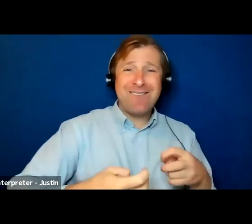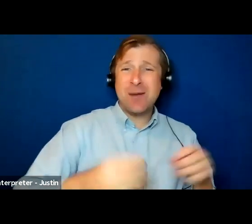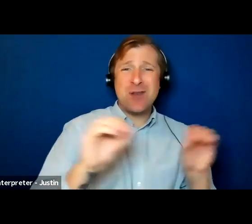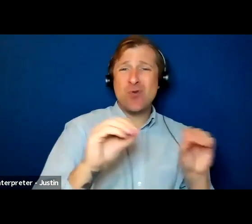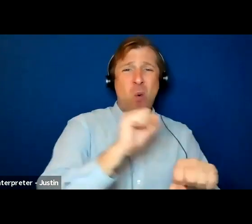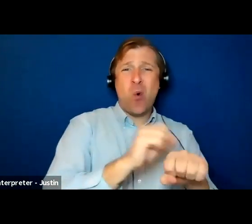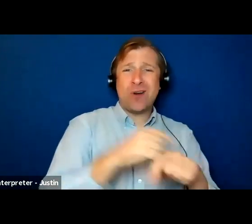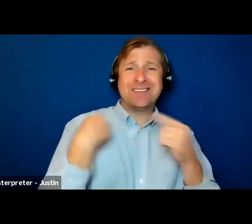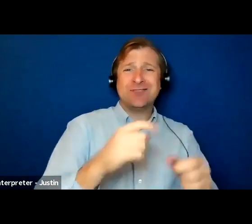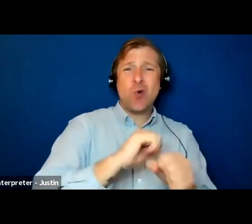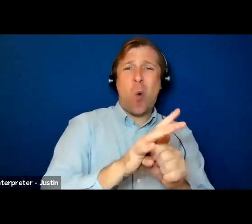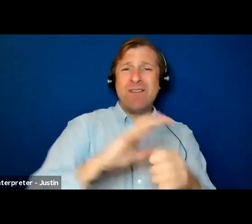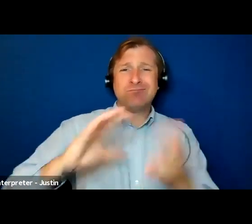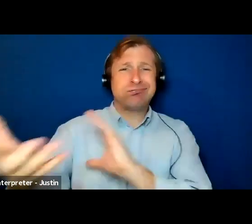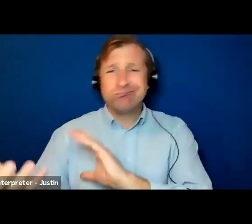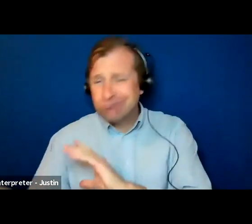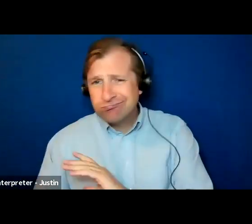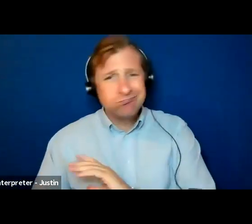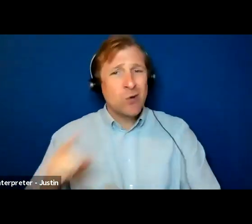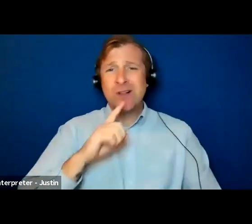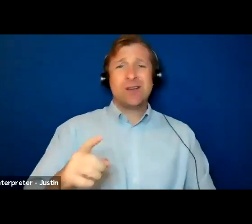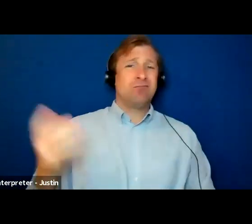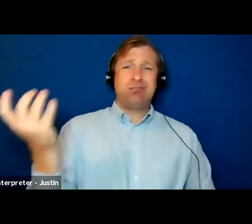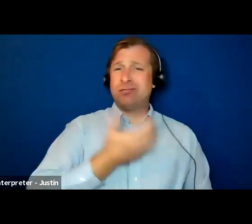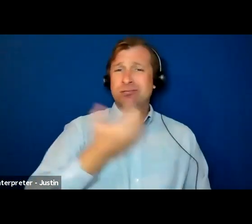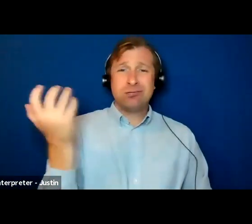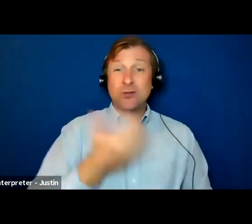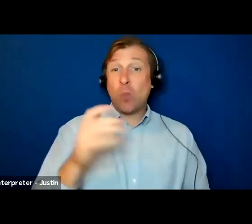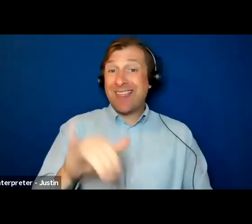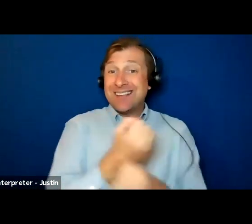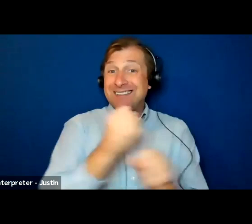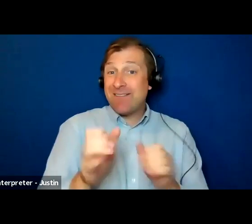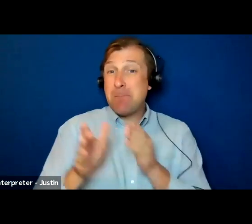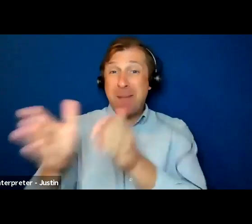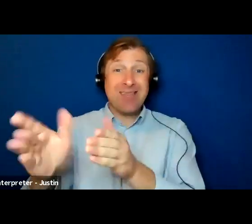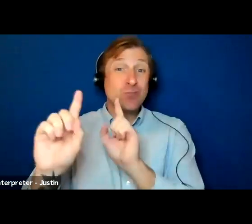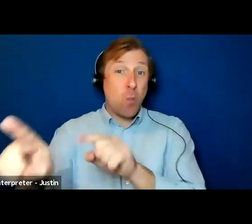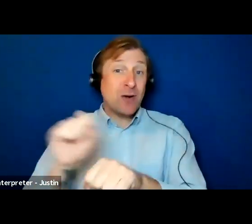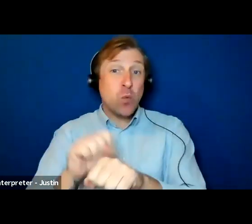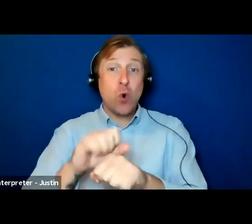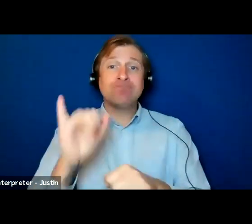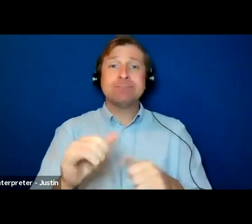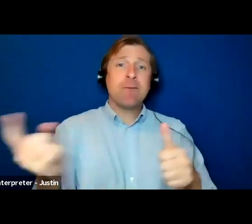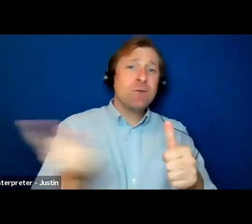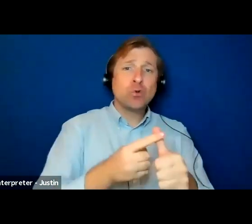It's been devastating for so many of us. And charting a safe path back to work has been our number one priority.